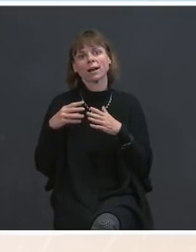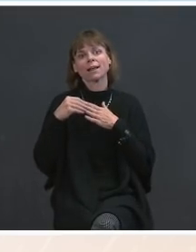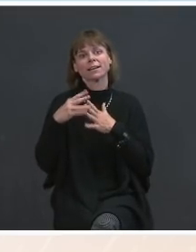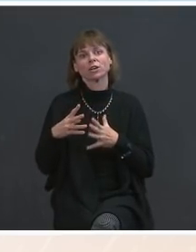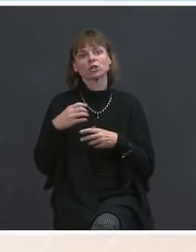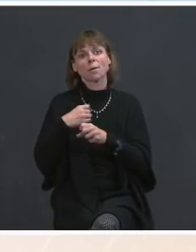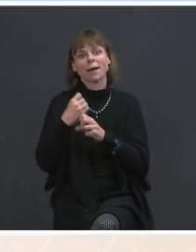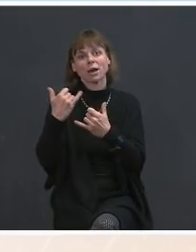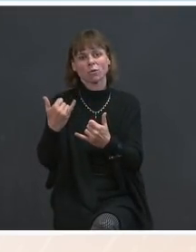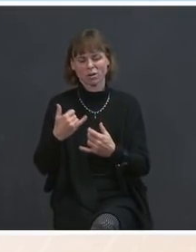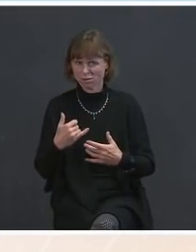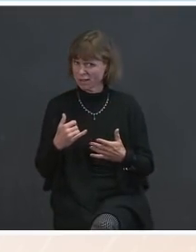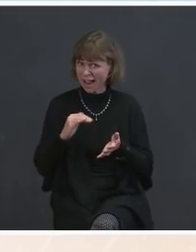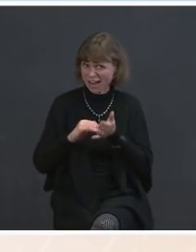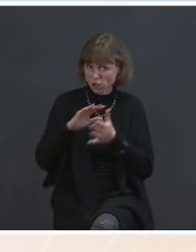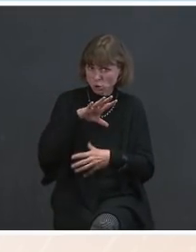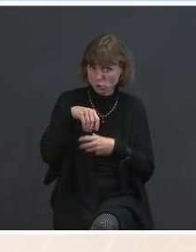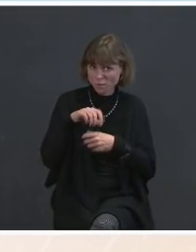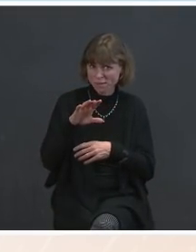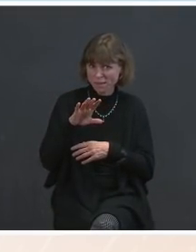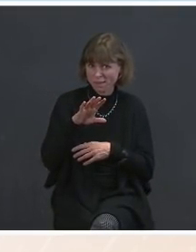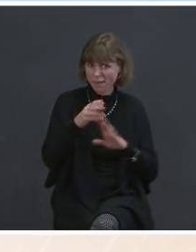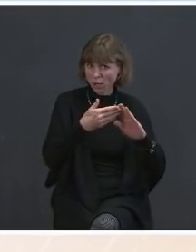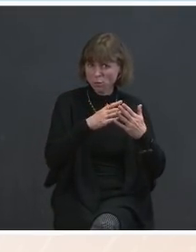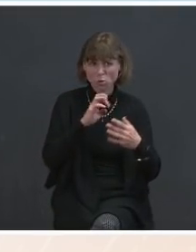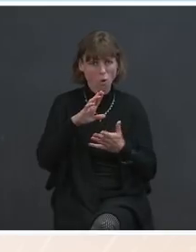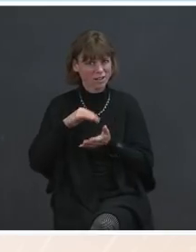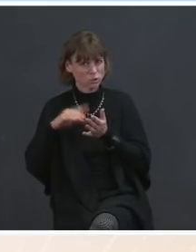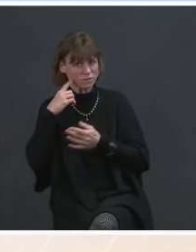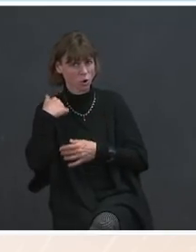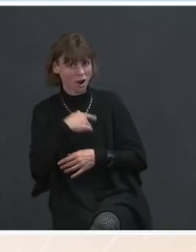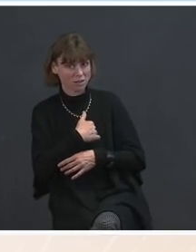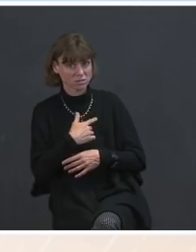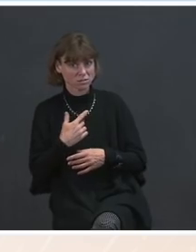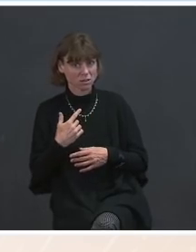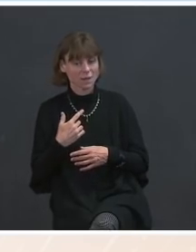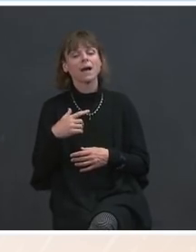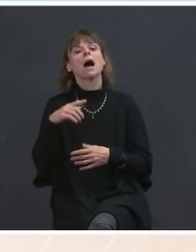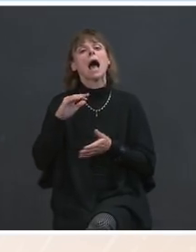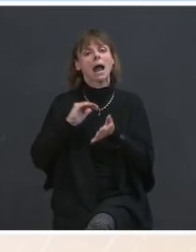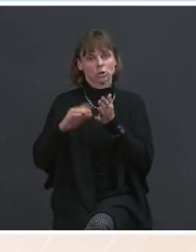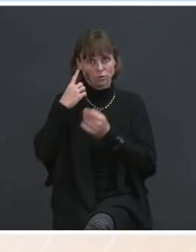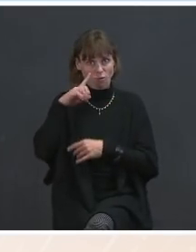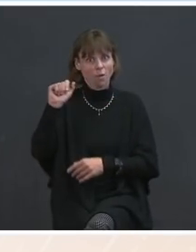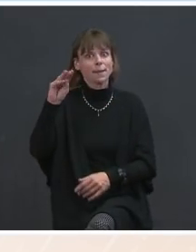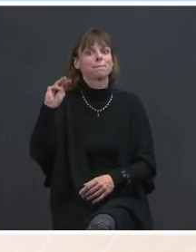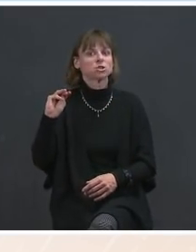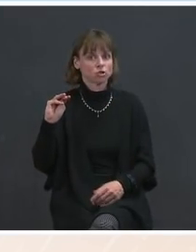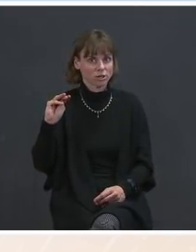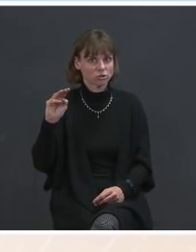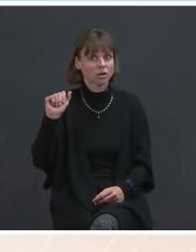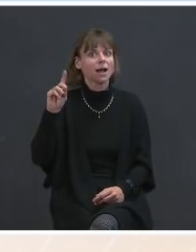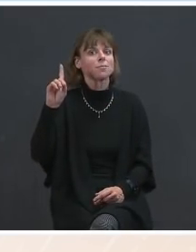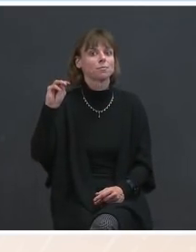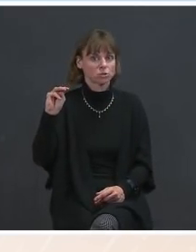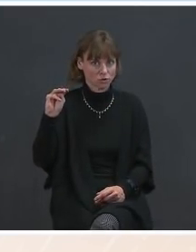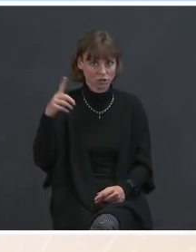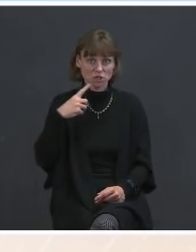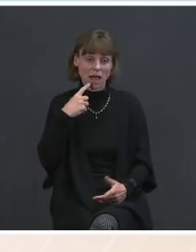Ms. Psaki: An excuse within the community or an excuse for us? The Press: It is -- yeah, an excuse for the administration and others to say black people aren't getting vaccinated at higher rates